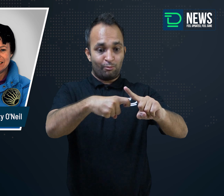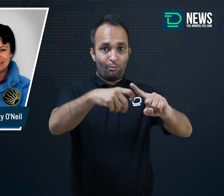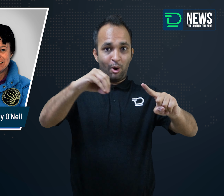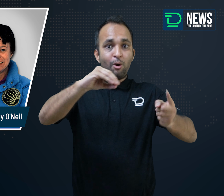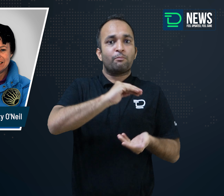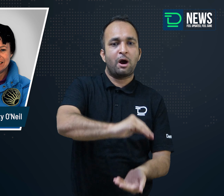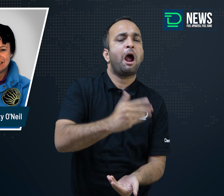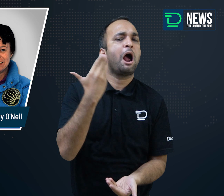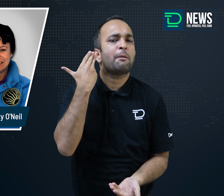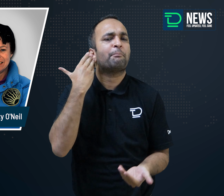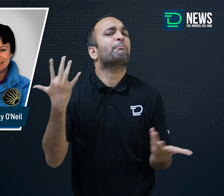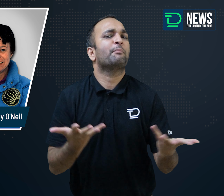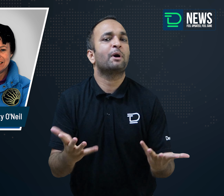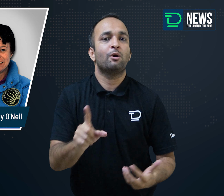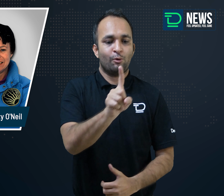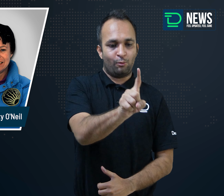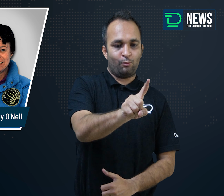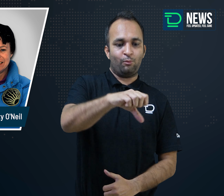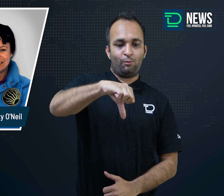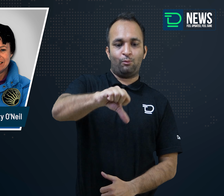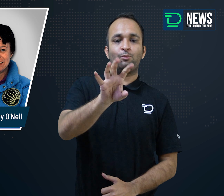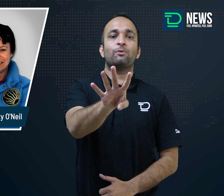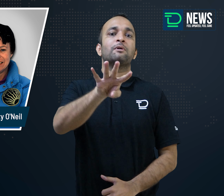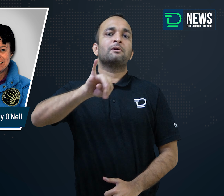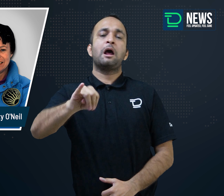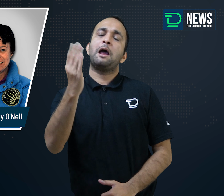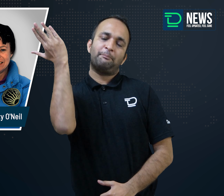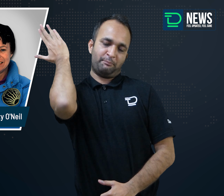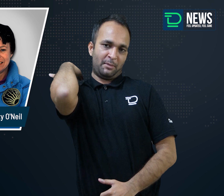She was born in 1946 and